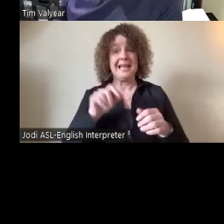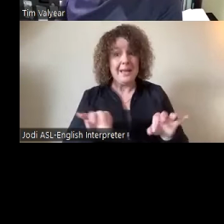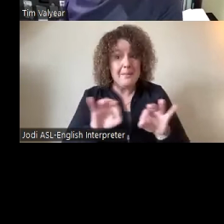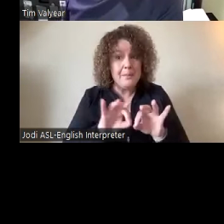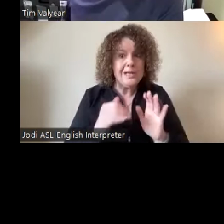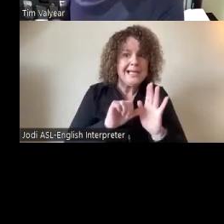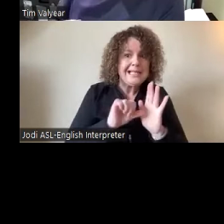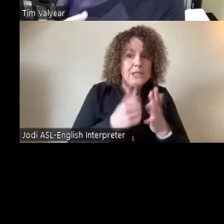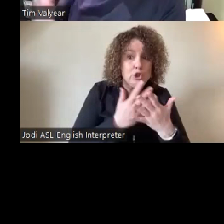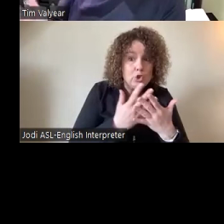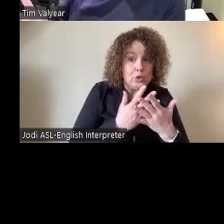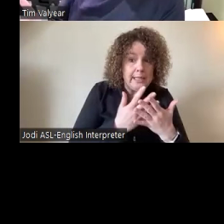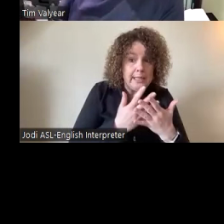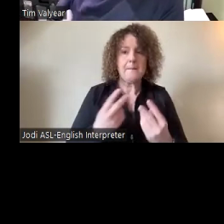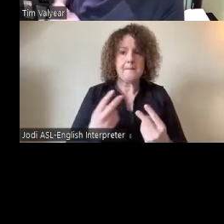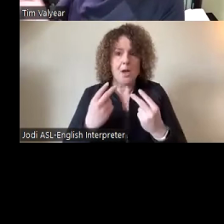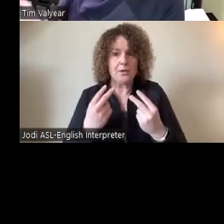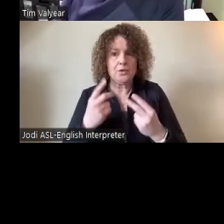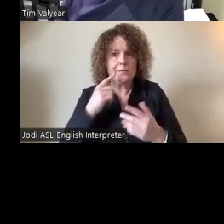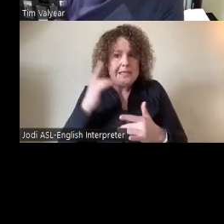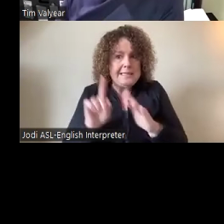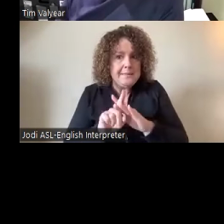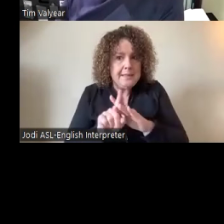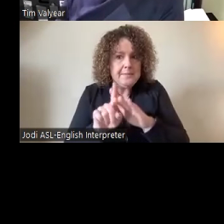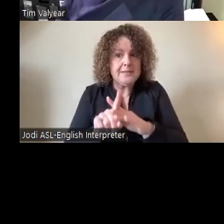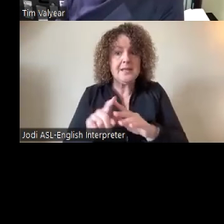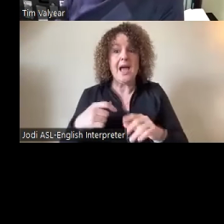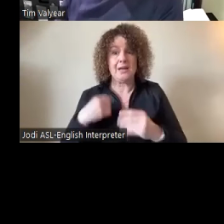at zero. We have no rapid testing. It's all about taking